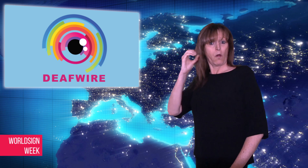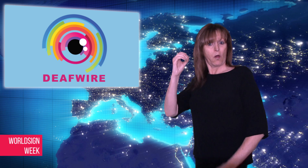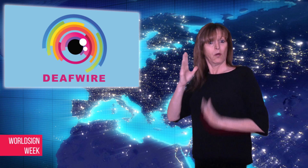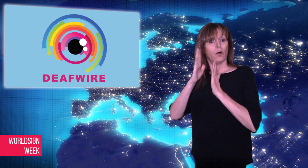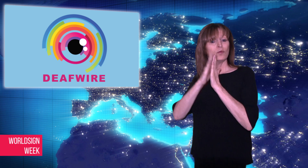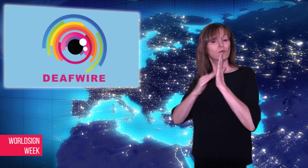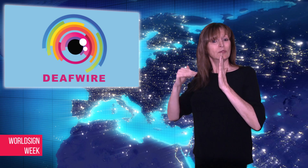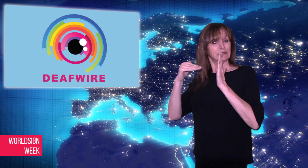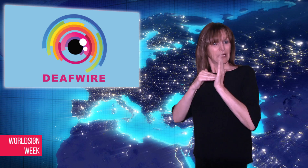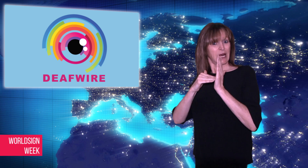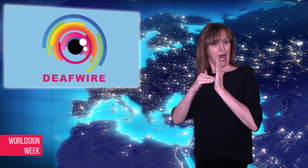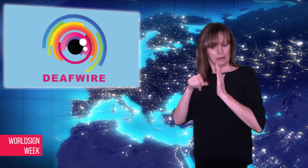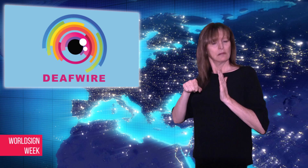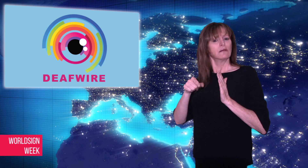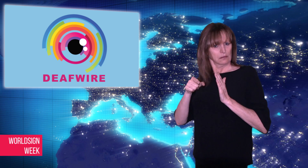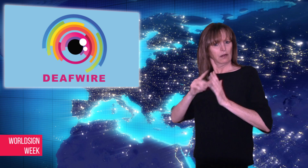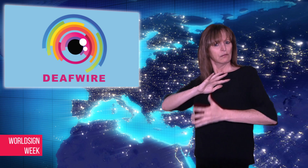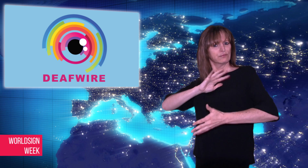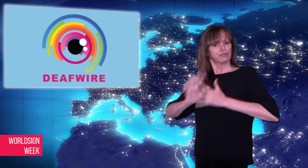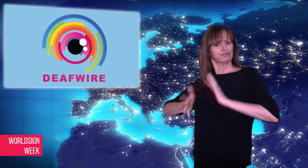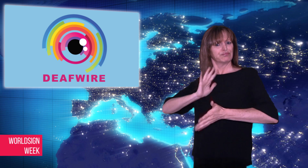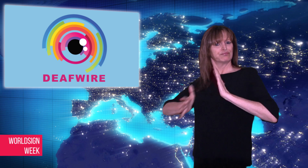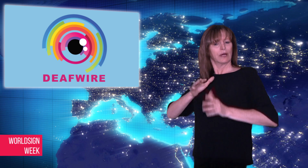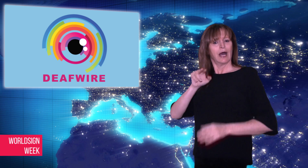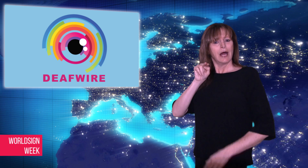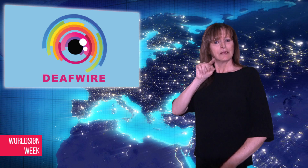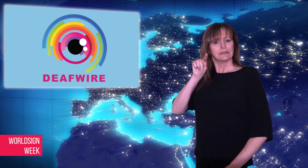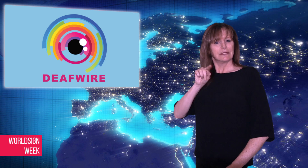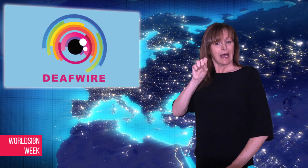will now be able to participate more